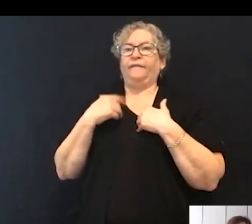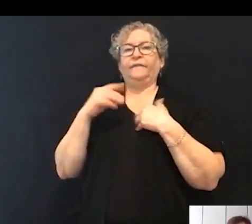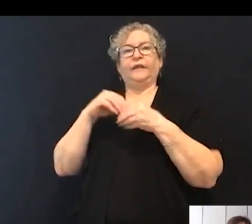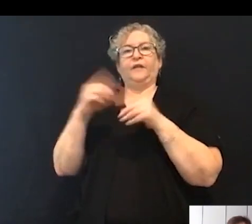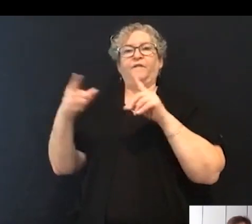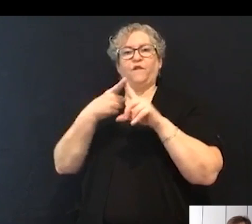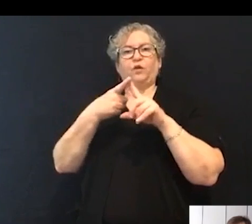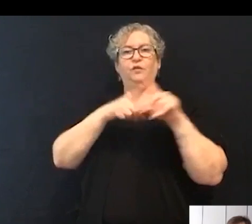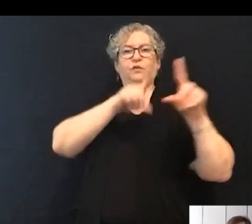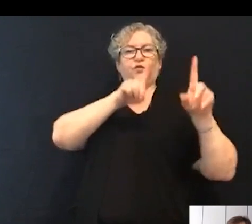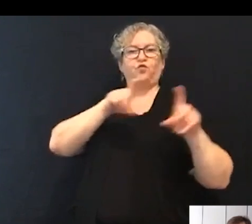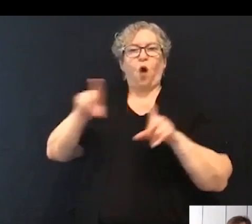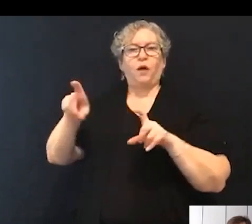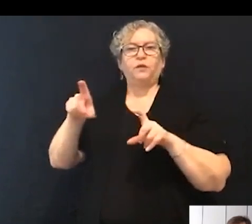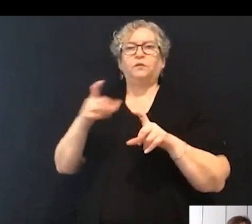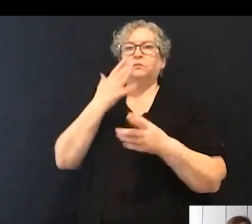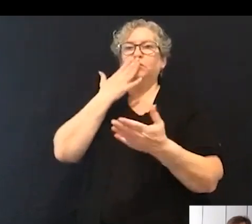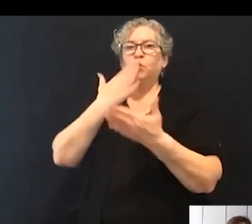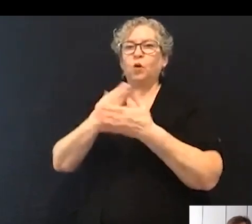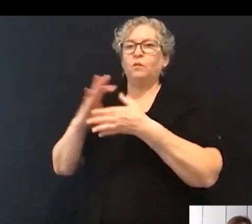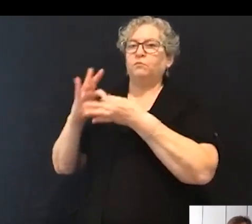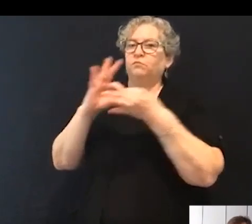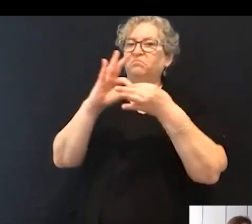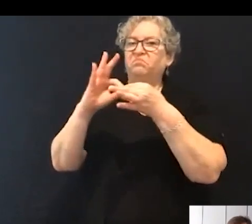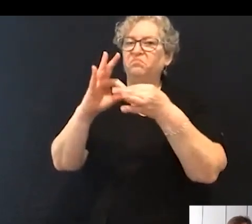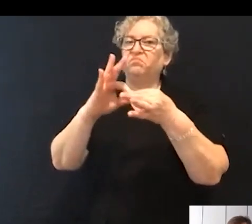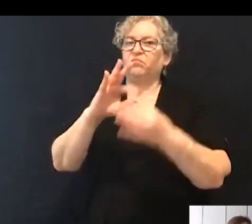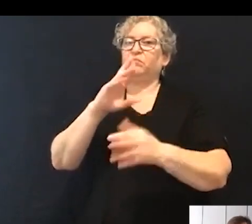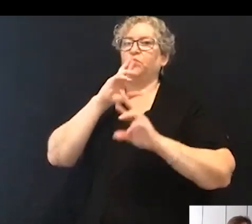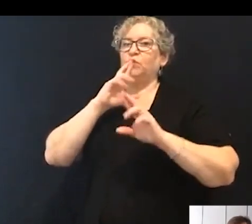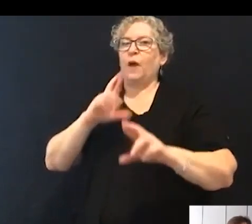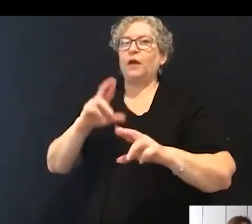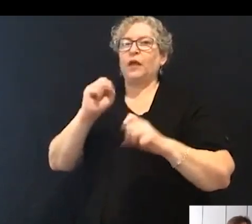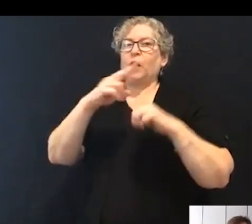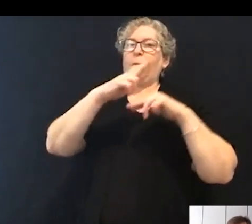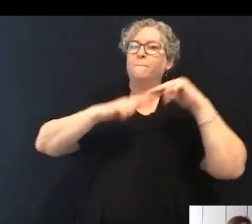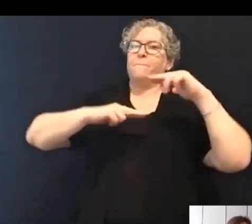a meaningful clinical response that you then can build on.